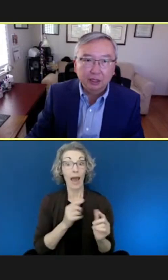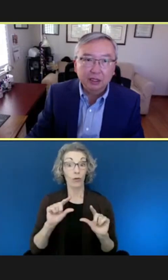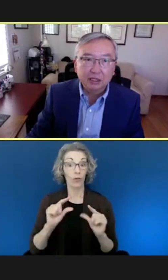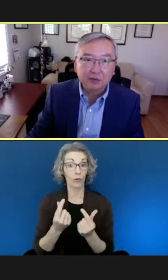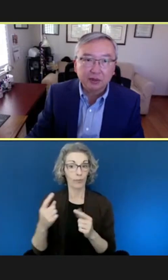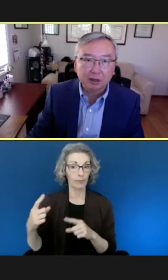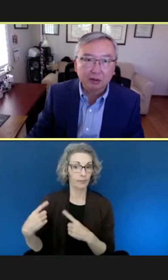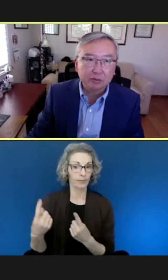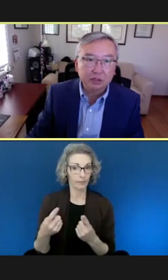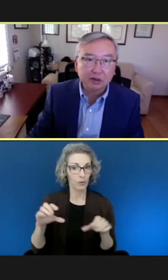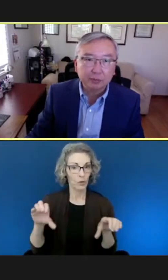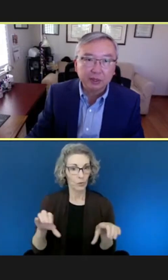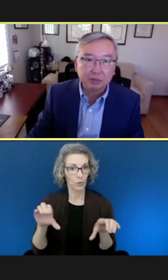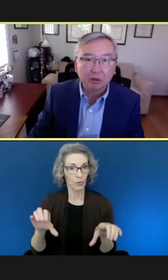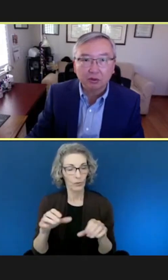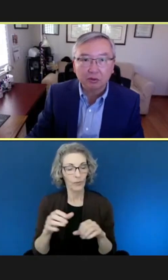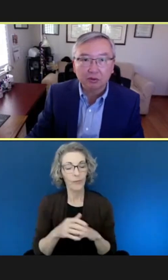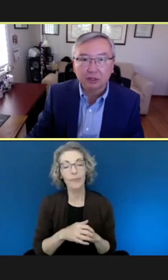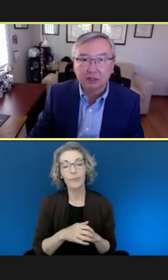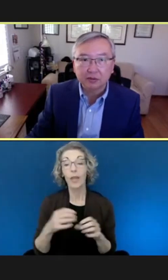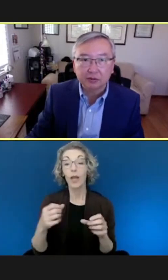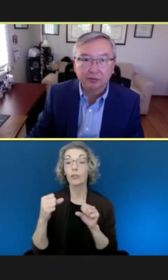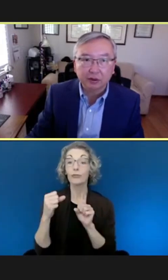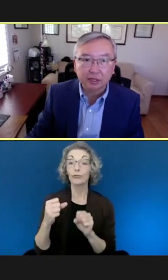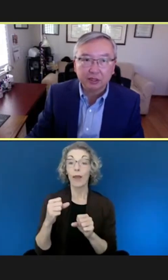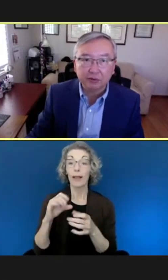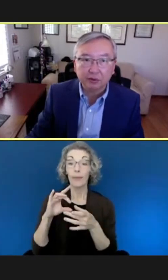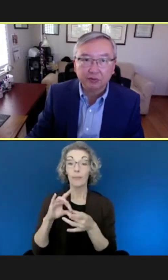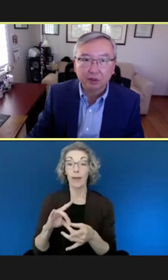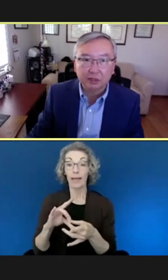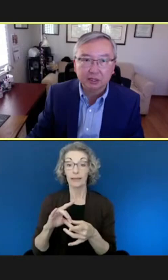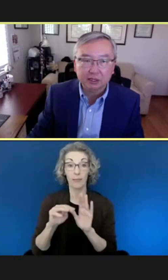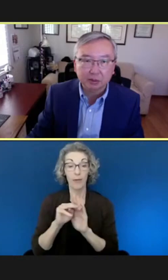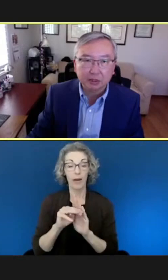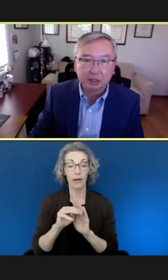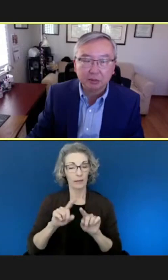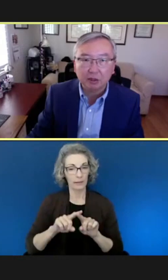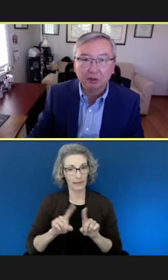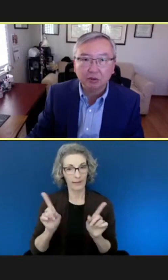The strength-based model is very different from the disability model or